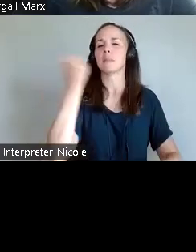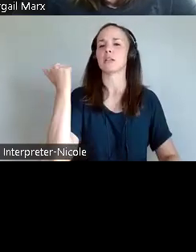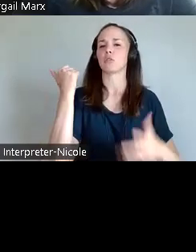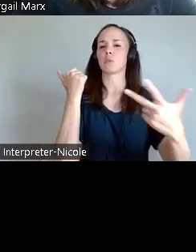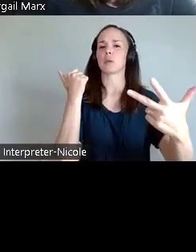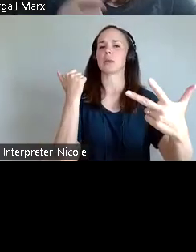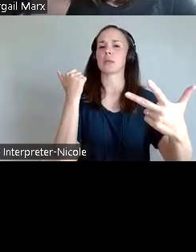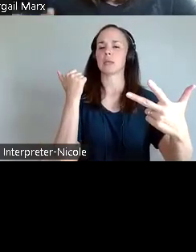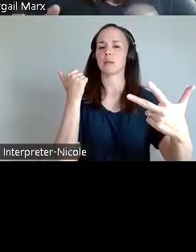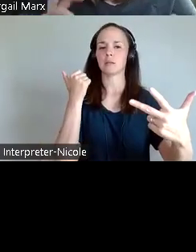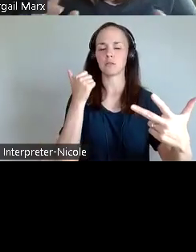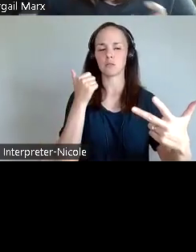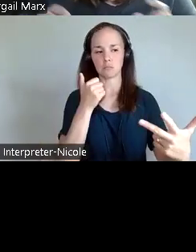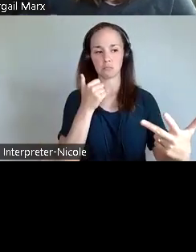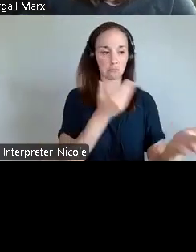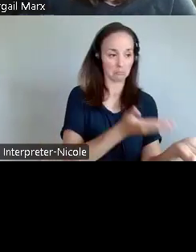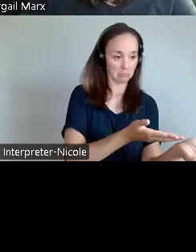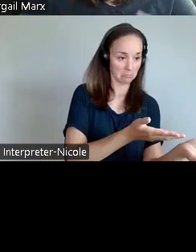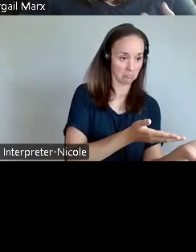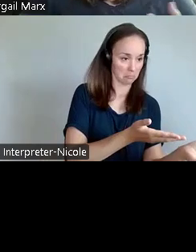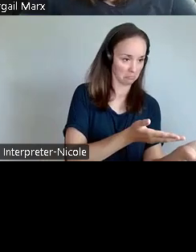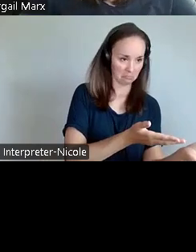can really get a sense of the different features of those systems and what's the